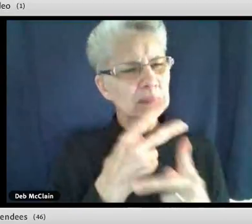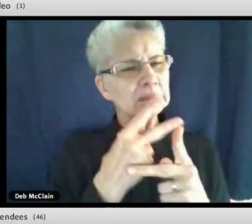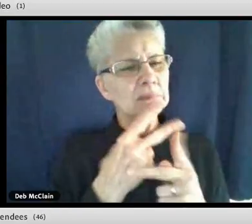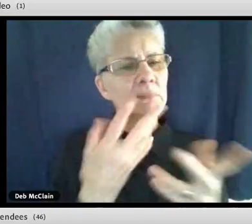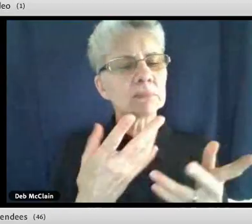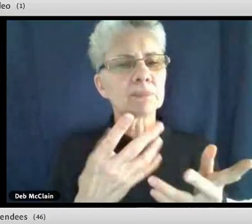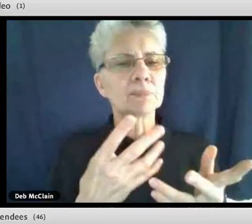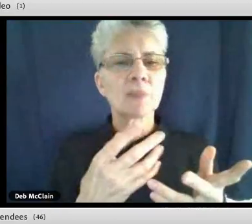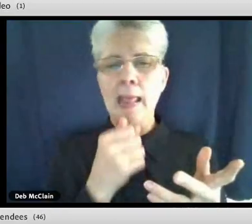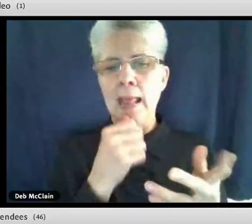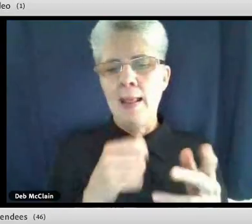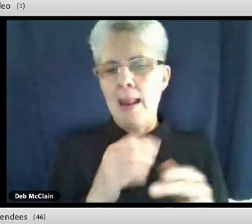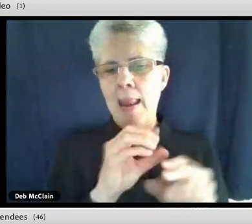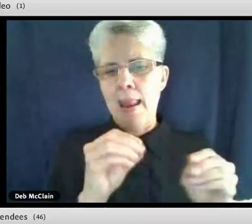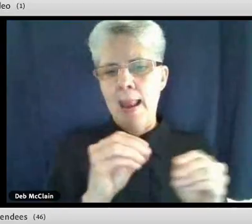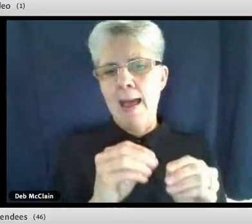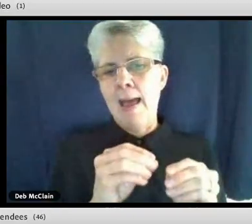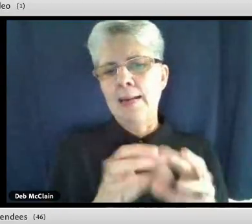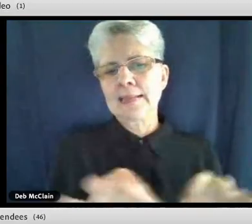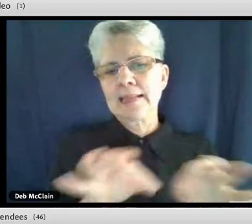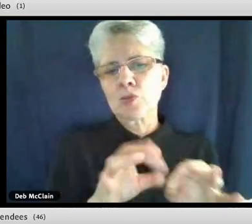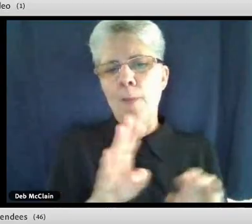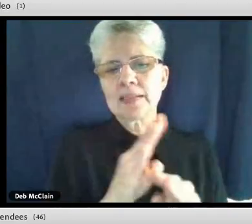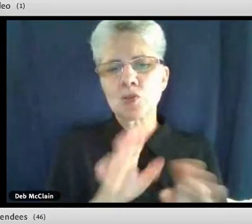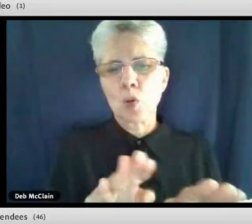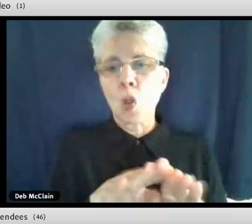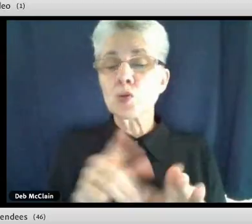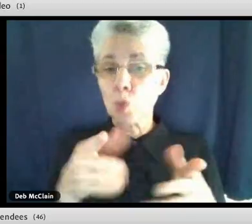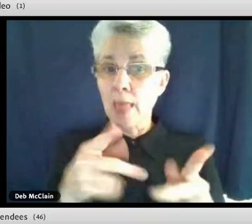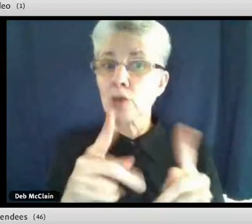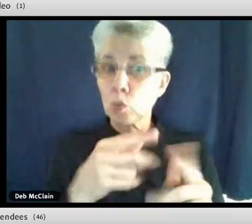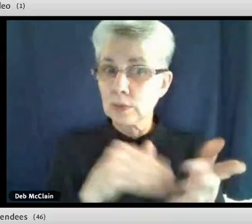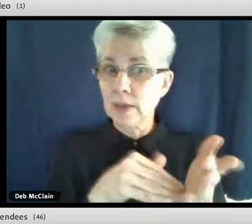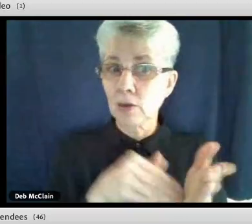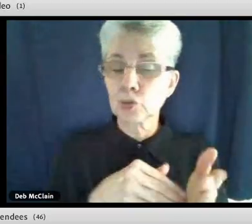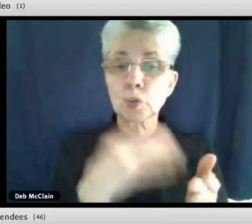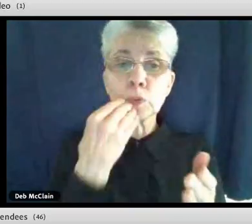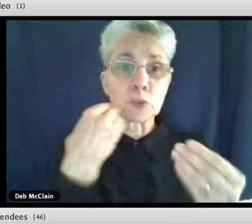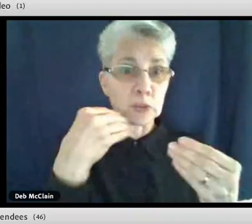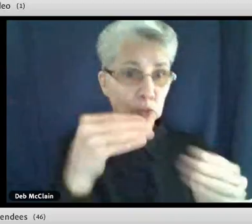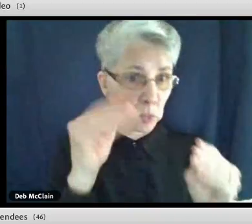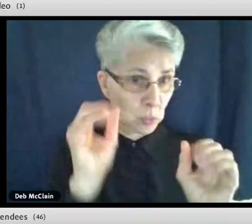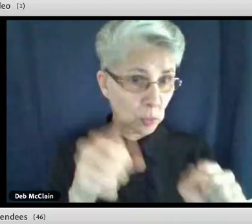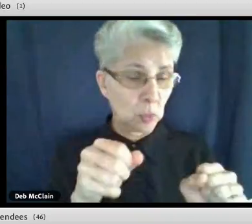Again, non-essential businesses are closed. You are allowed to go to the doctor, to the grocery store,